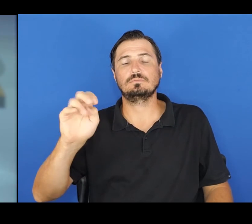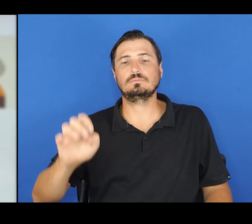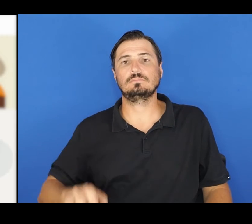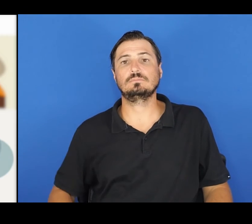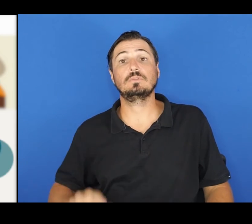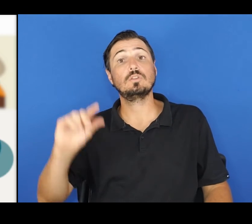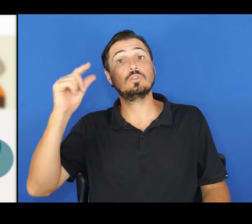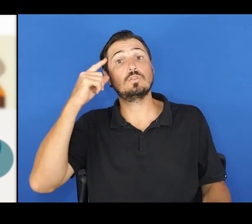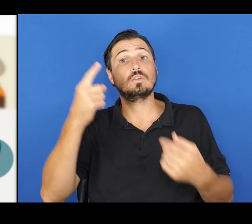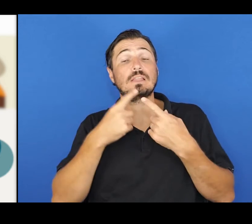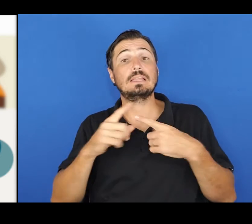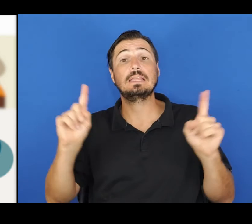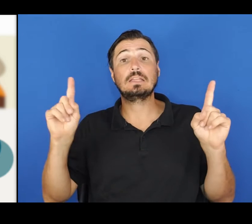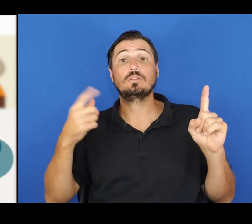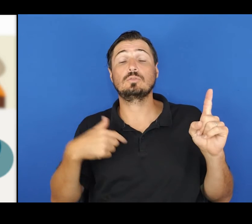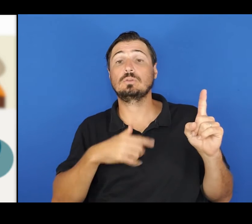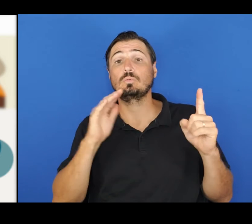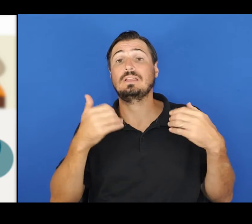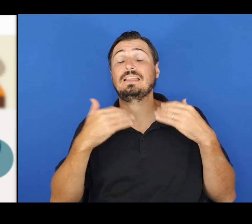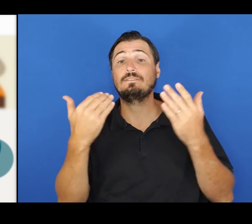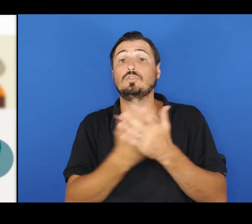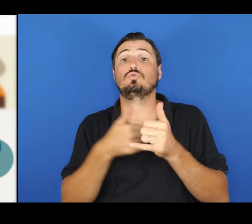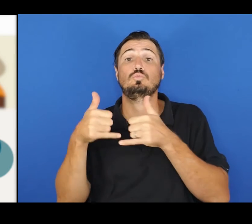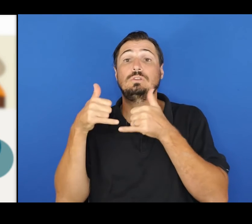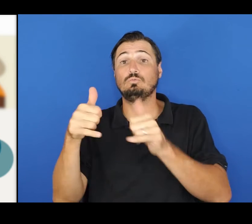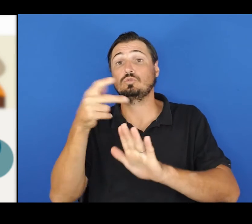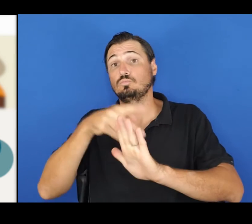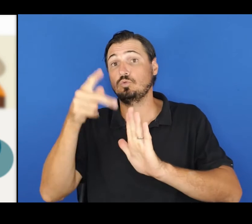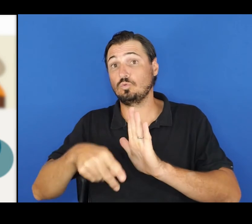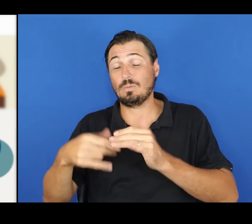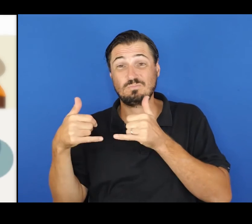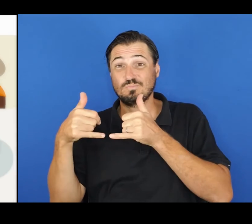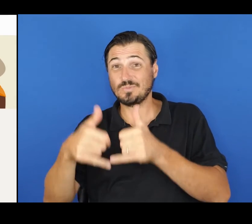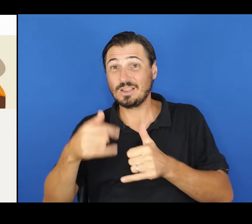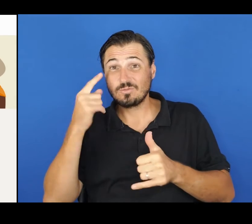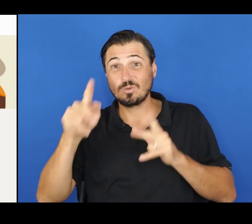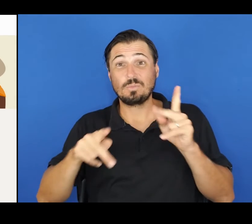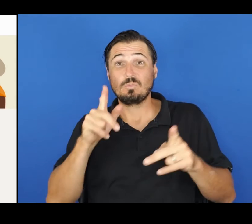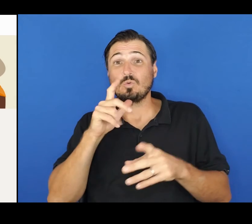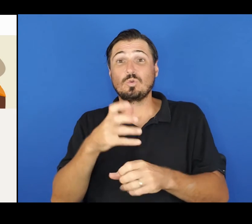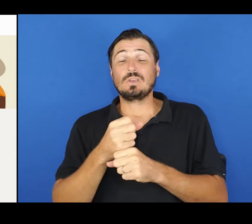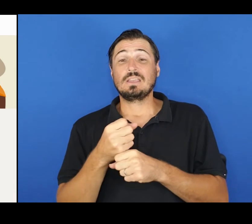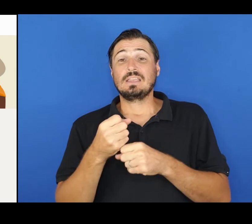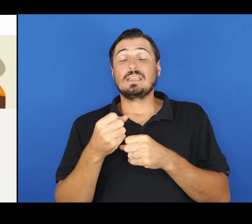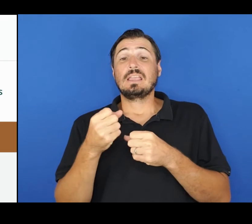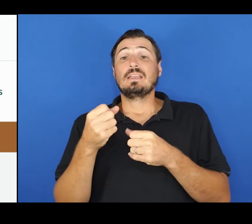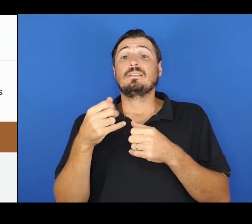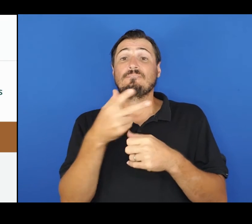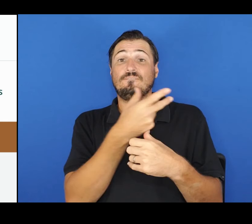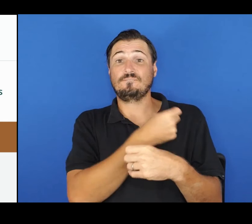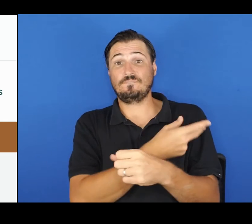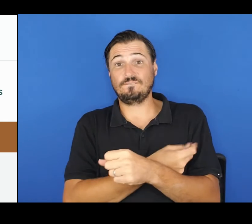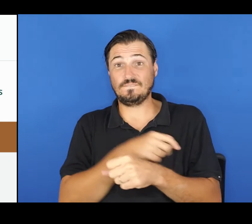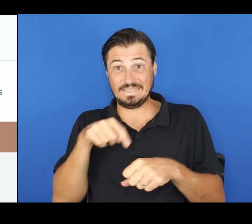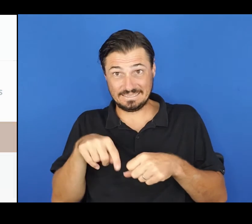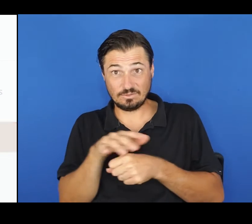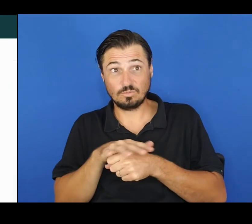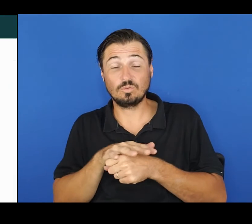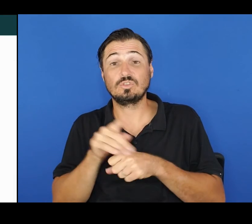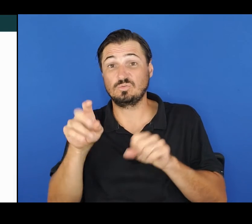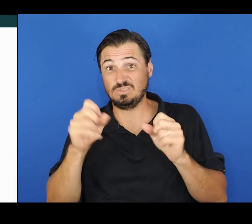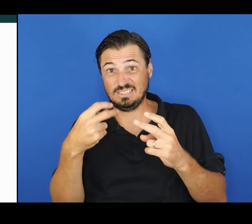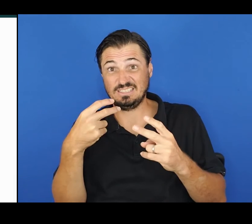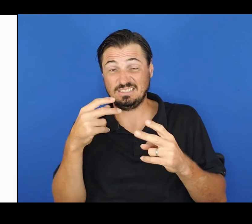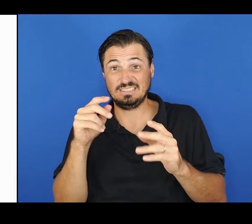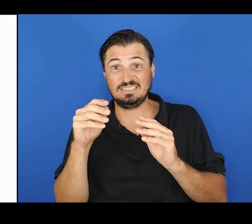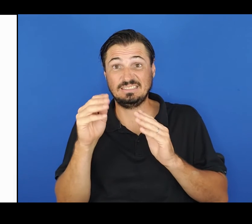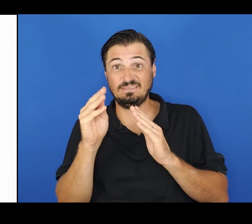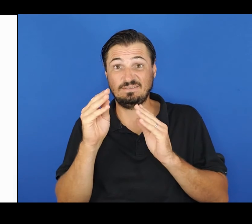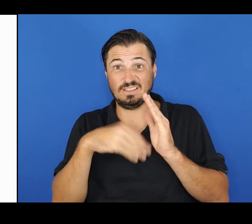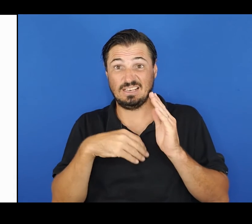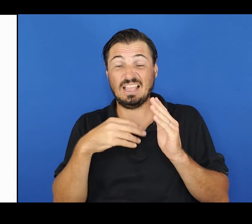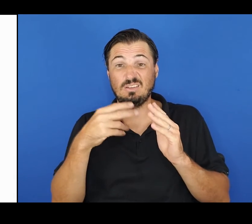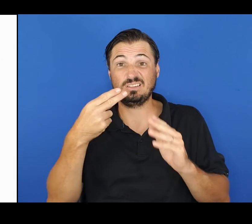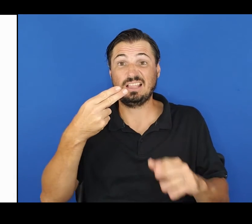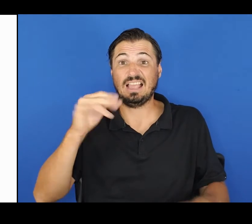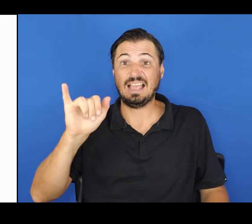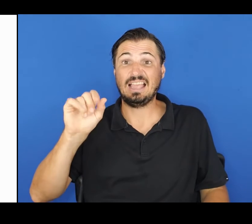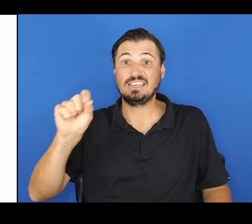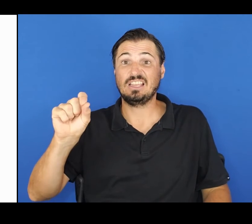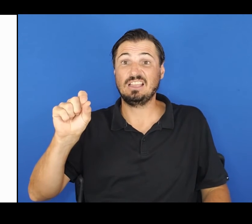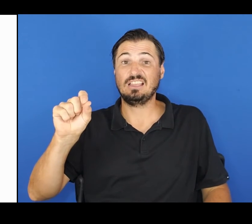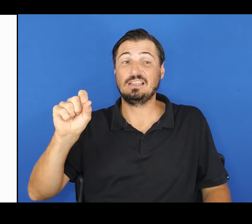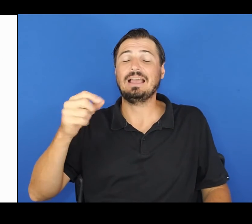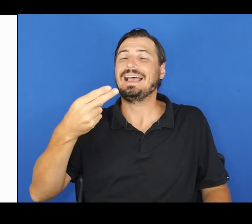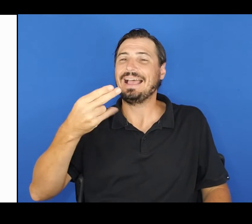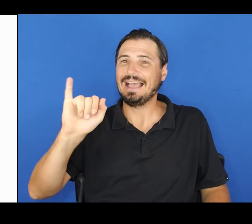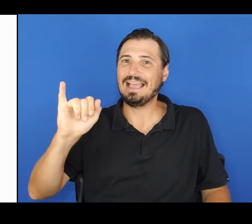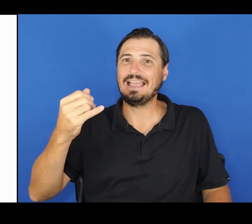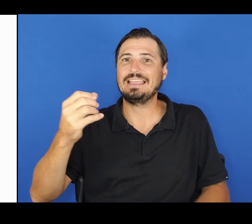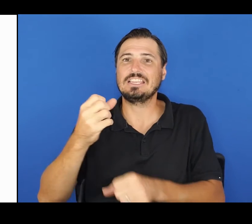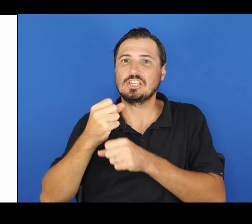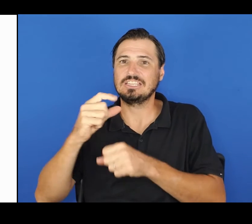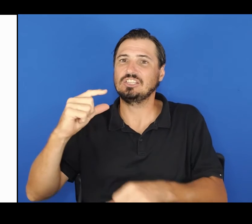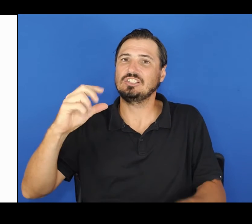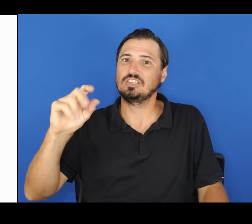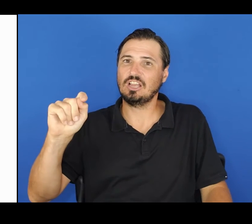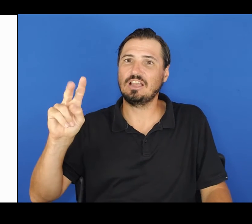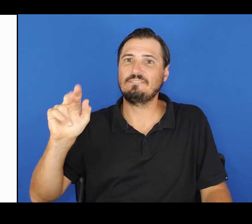The governor has announced a new rewards program, with prizes, for people who are vaccinated locally. You can sign up at HIgotvaccinated.com. Prizes include free travel, car leases, restaurant